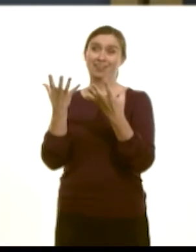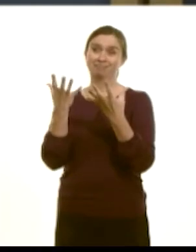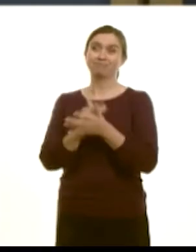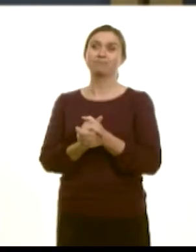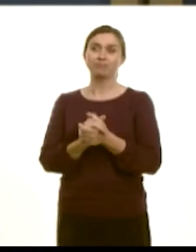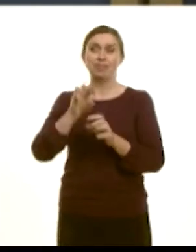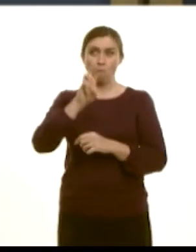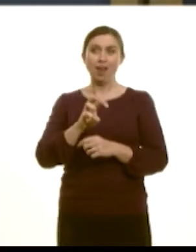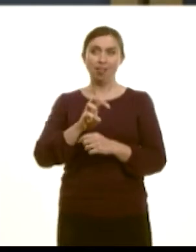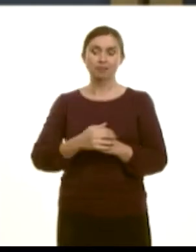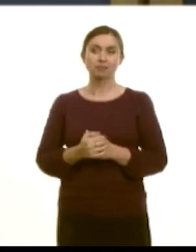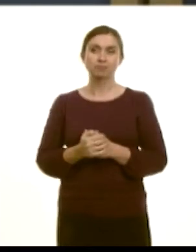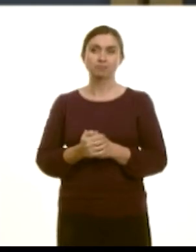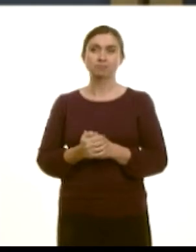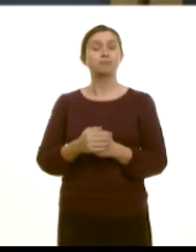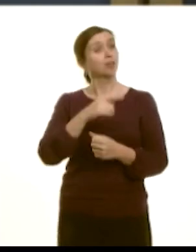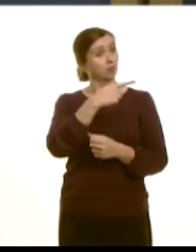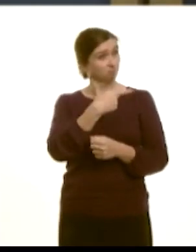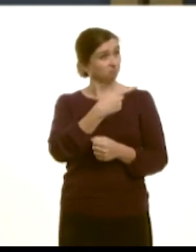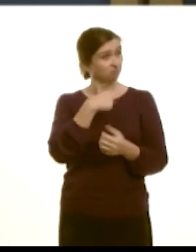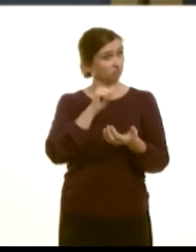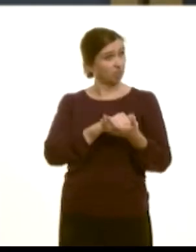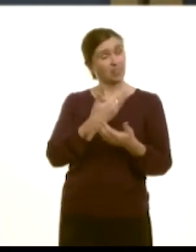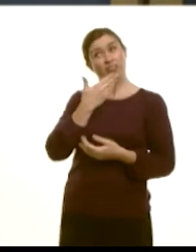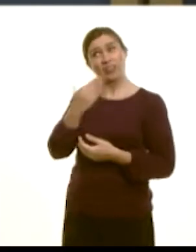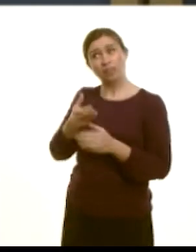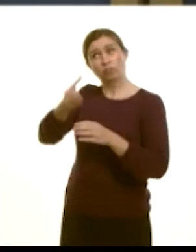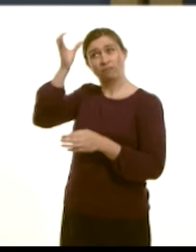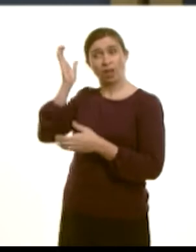Will you join me in saying thank you to the fire service, in the run-up to bonfire night,